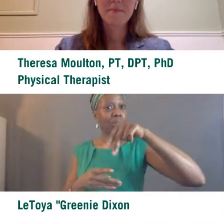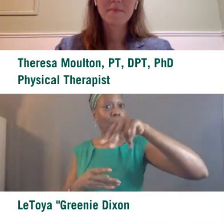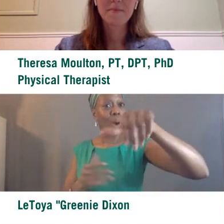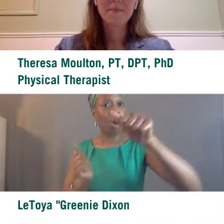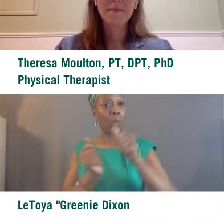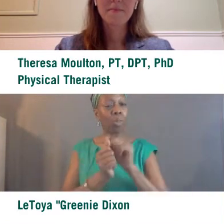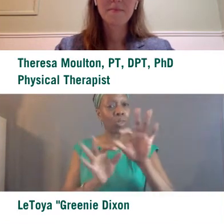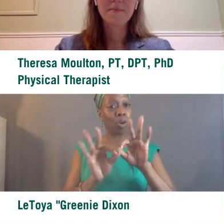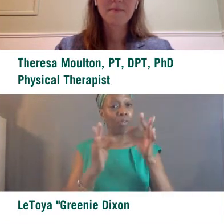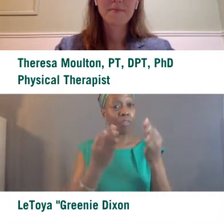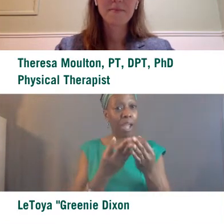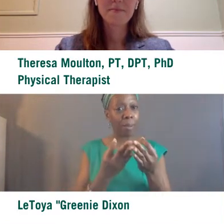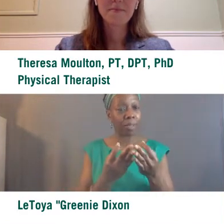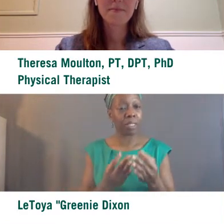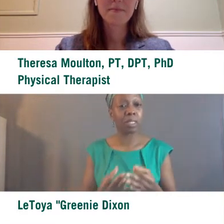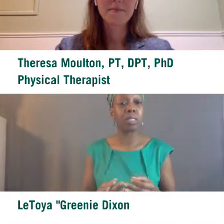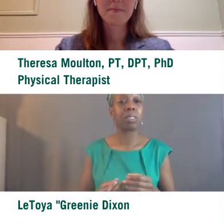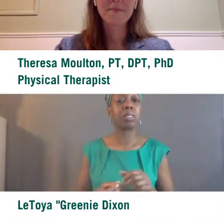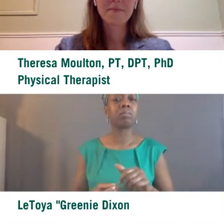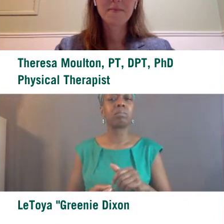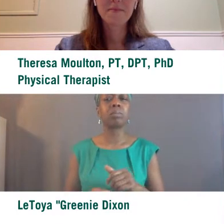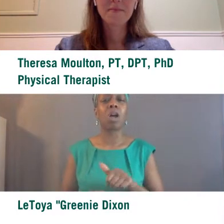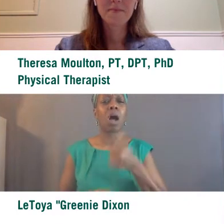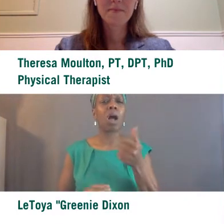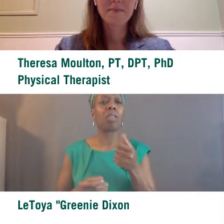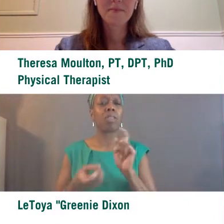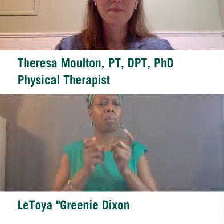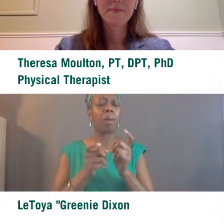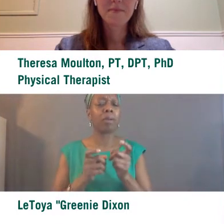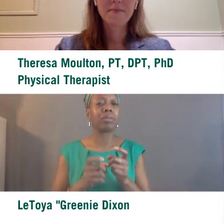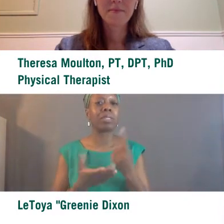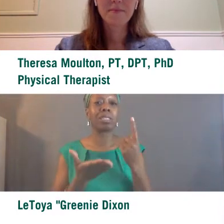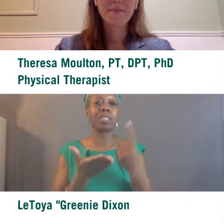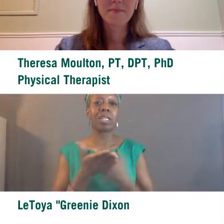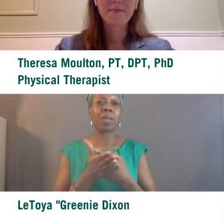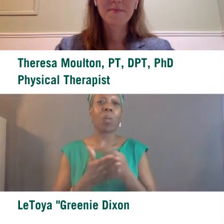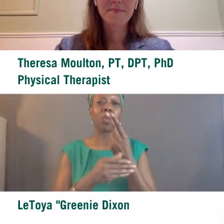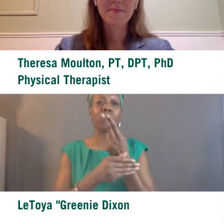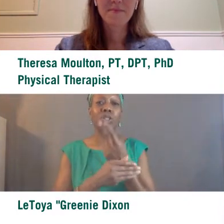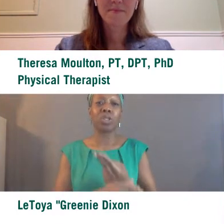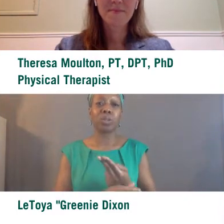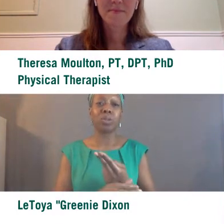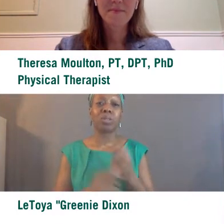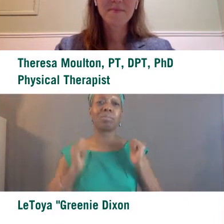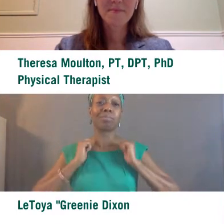What are some other modifications? Sometimes we'll use a backpack and put some books in the backpack and use that as a weight